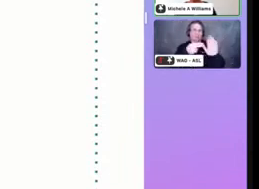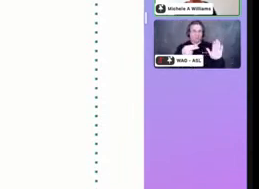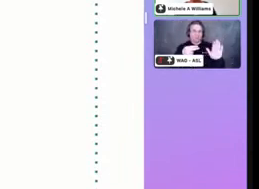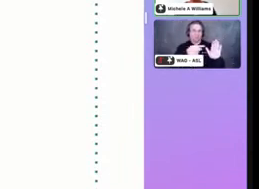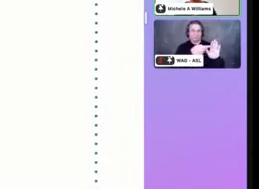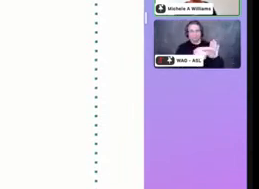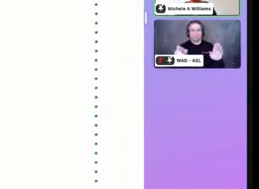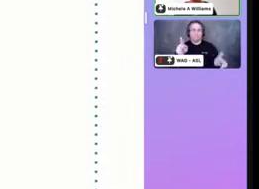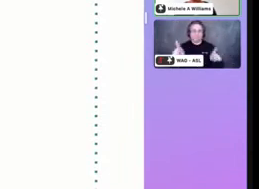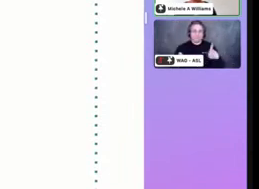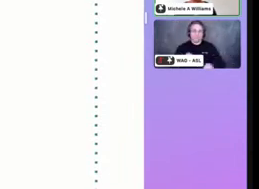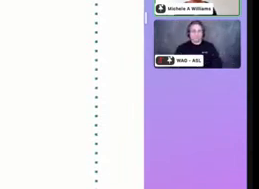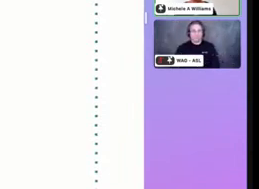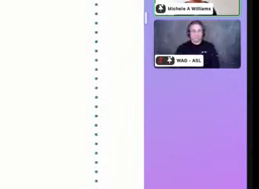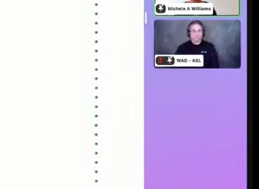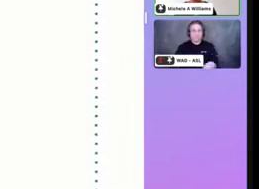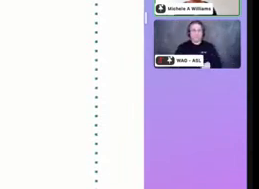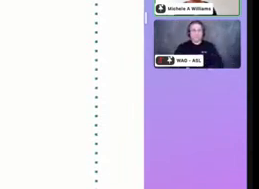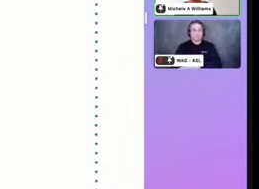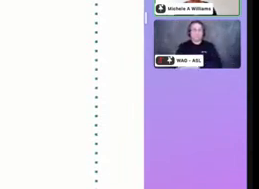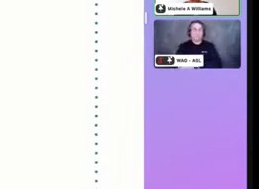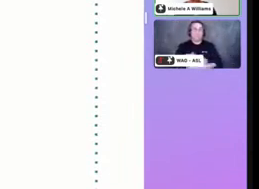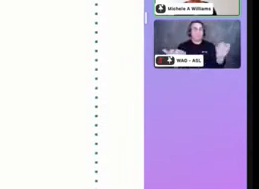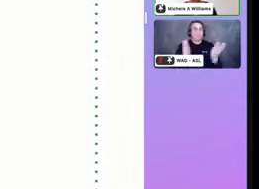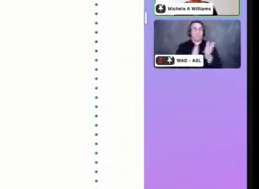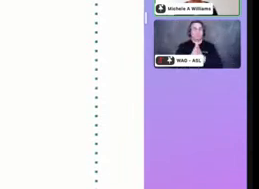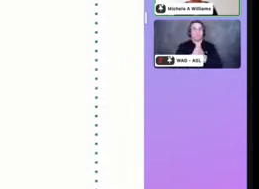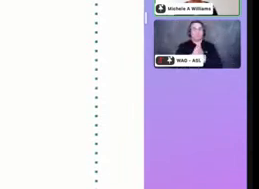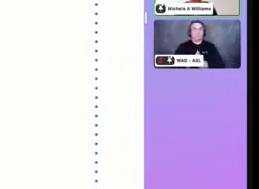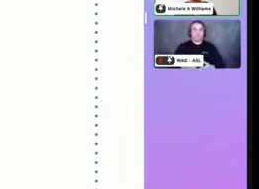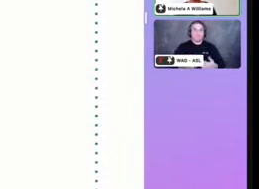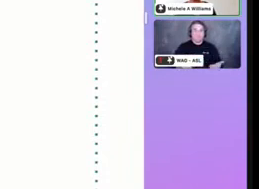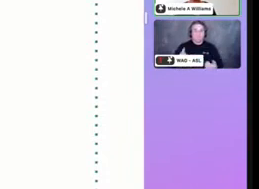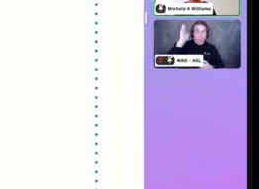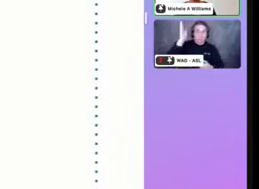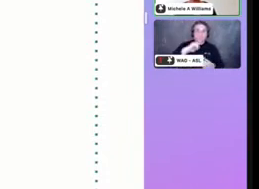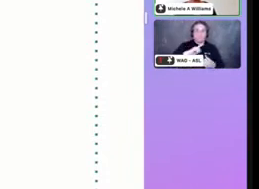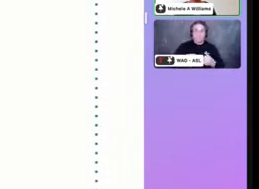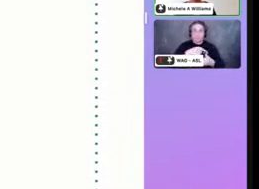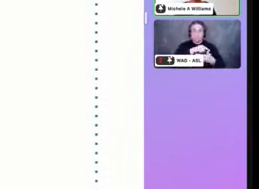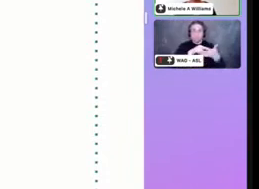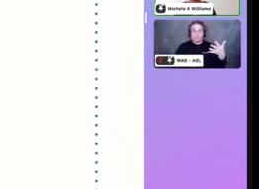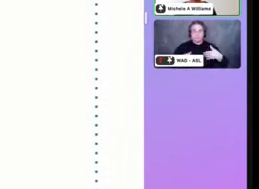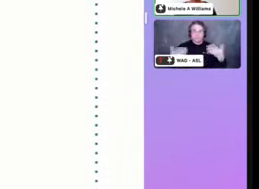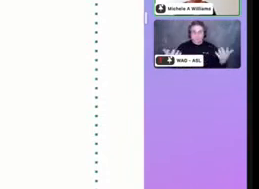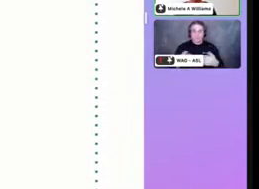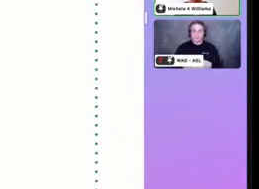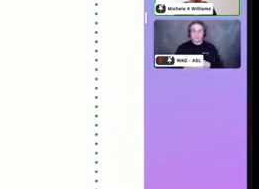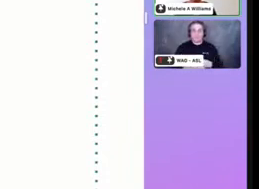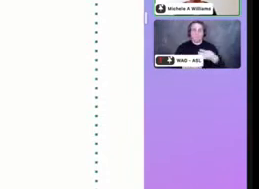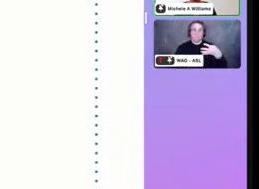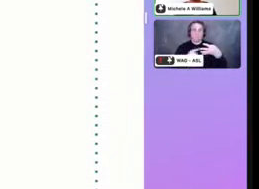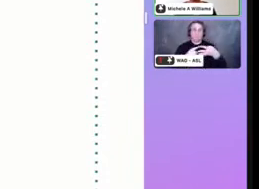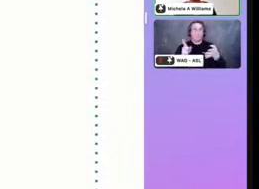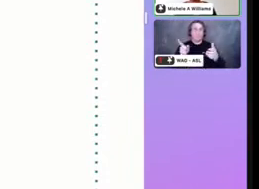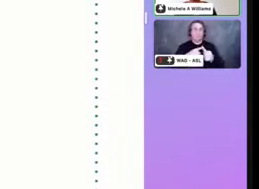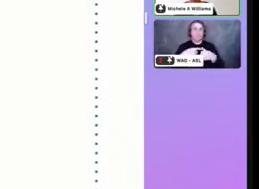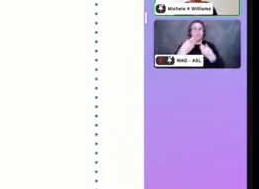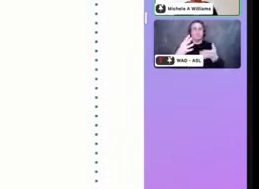to know that we will be using that as the language for these presentation. So speaking of which here's what